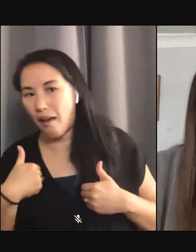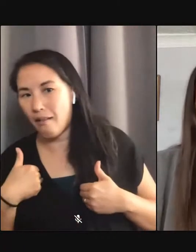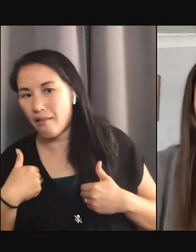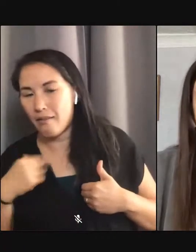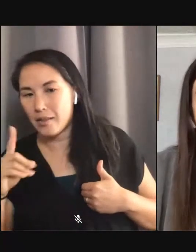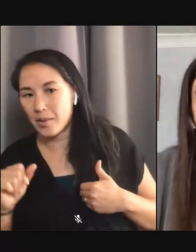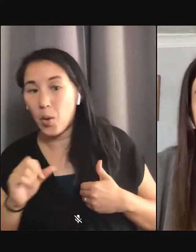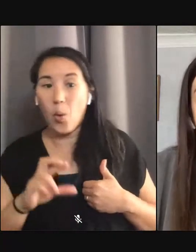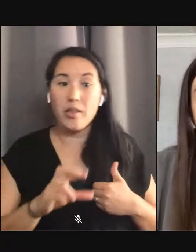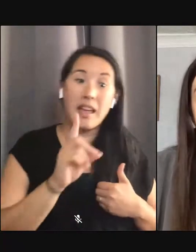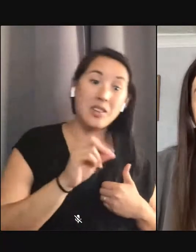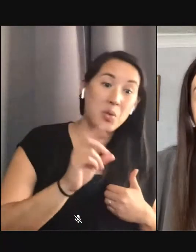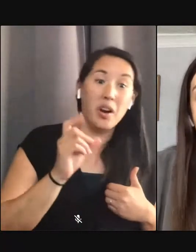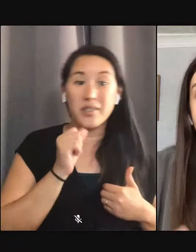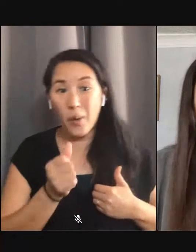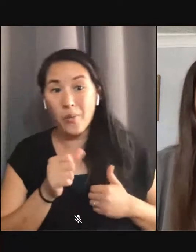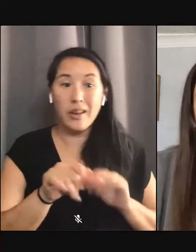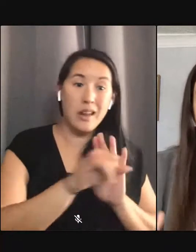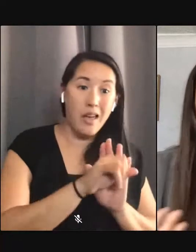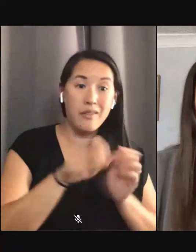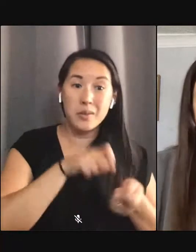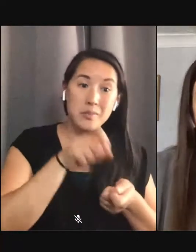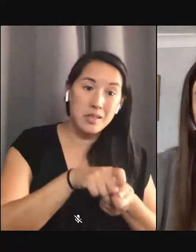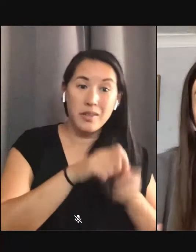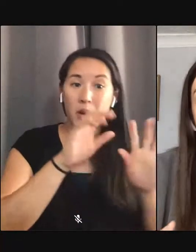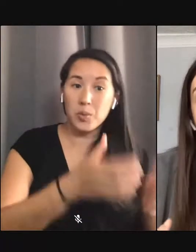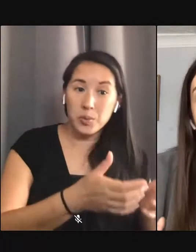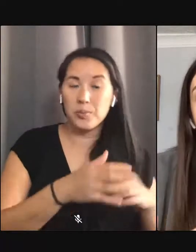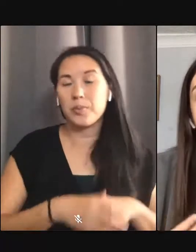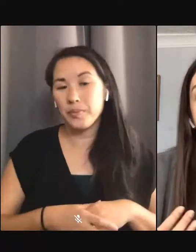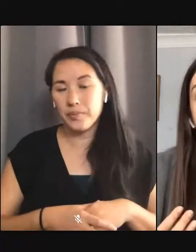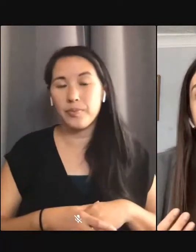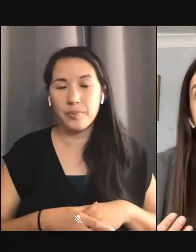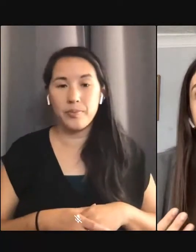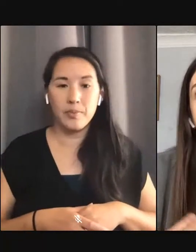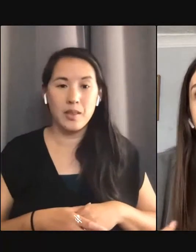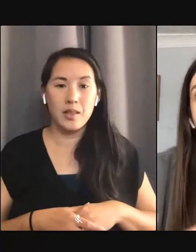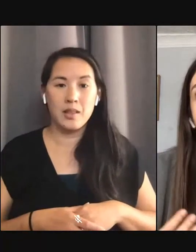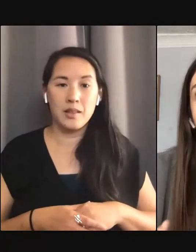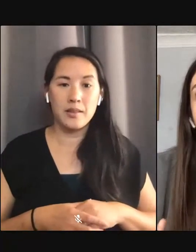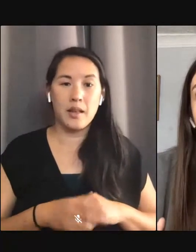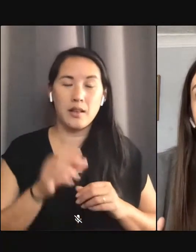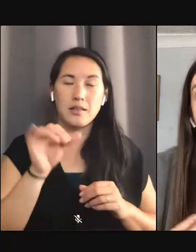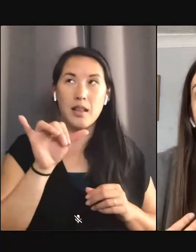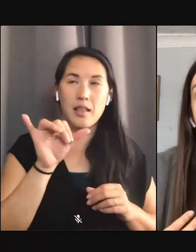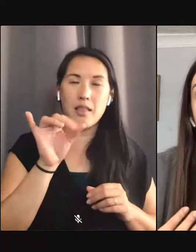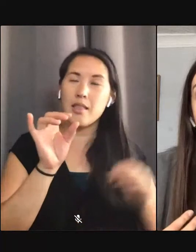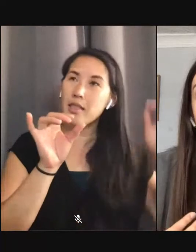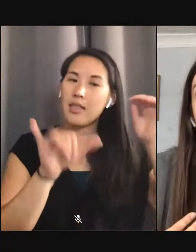identify as a certain um minority or subset of society right um that kind of approach to